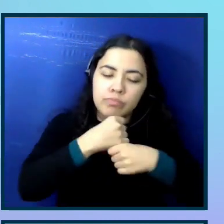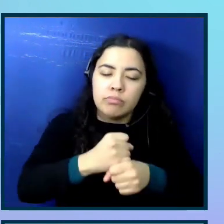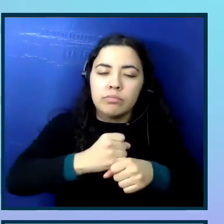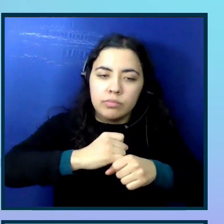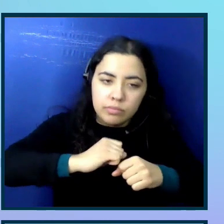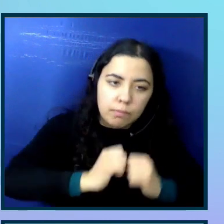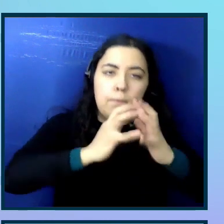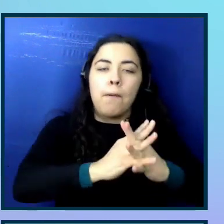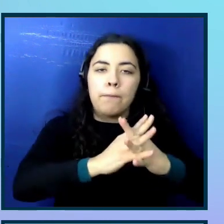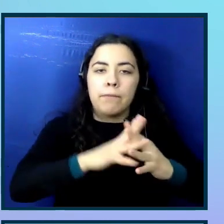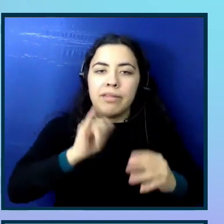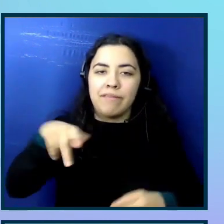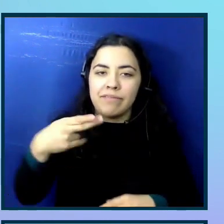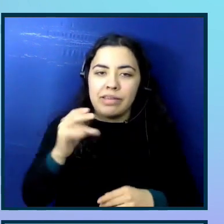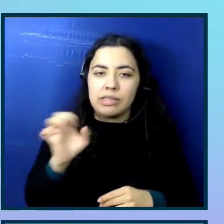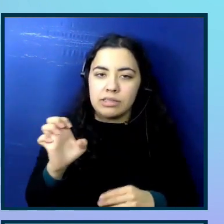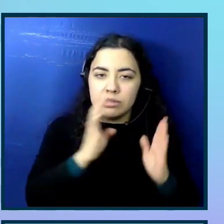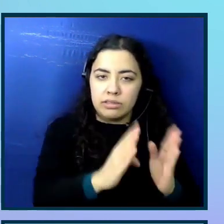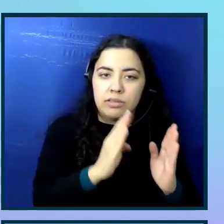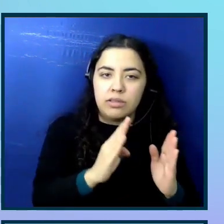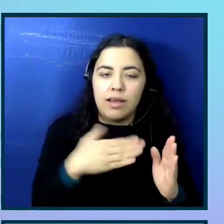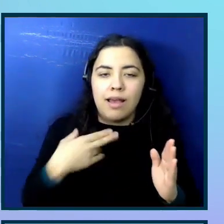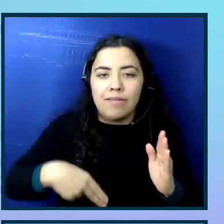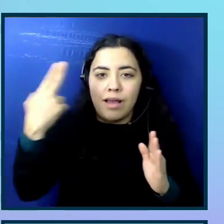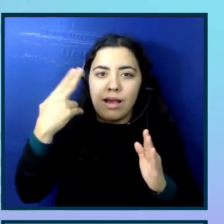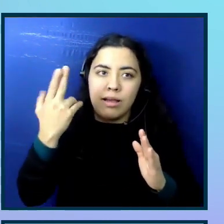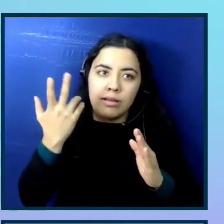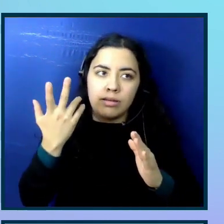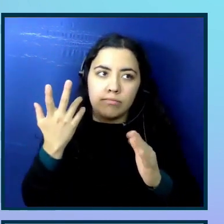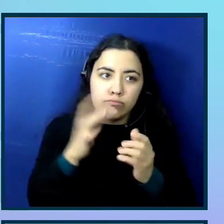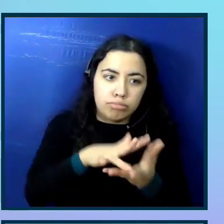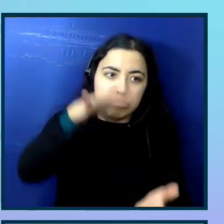the goal is to produce a very high volume of work in our case drawings to work through